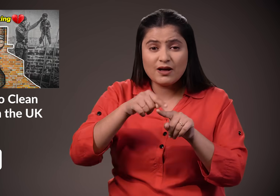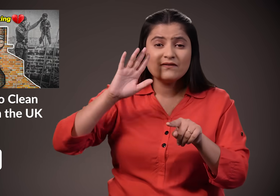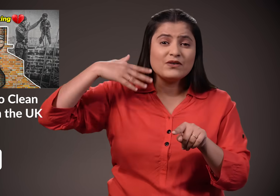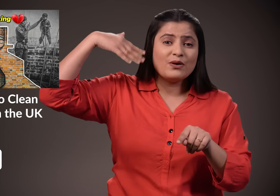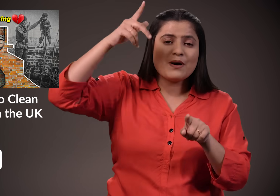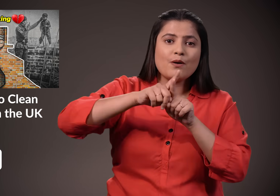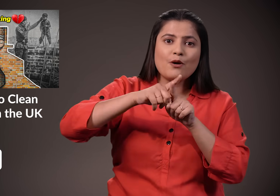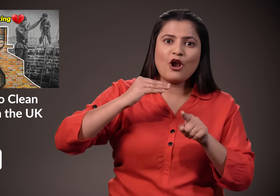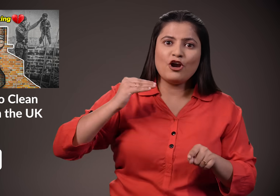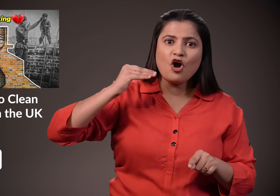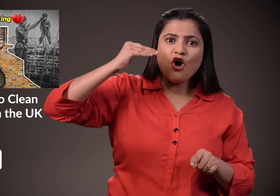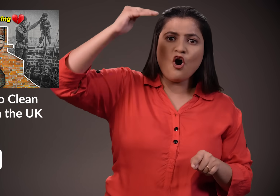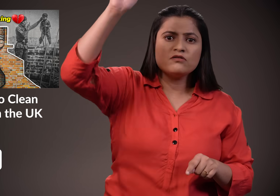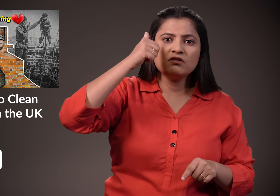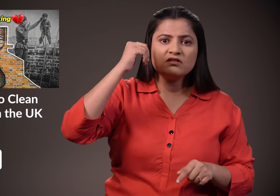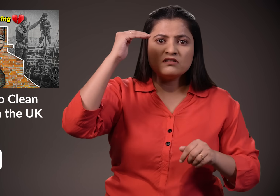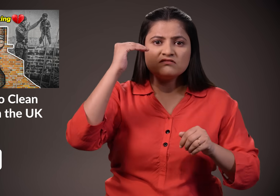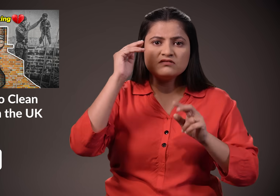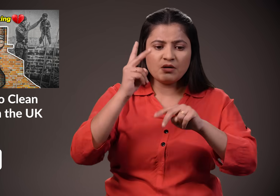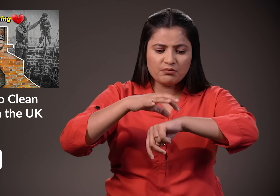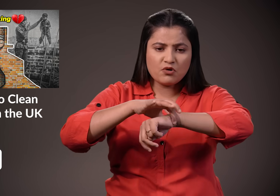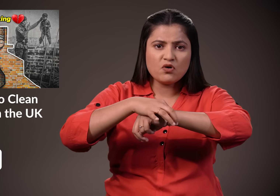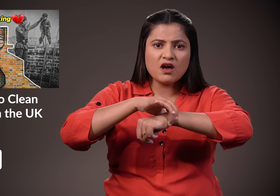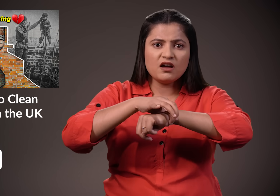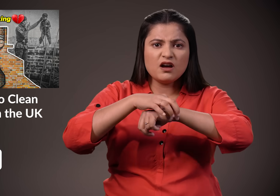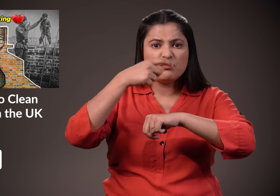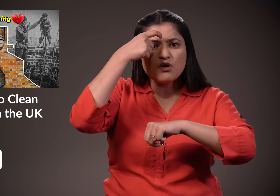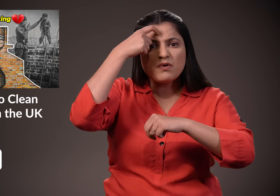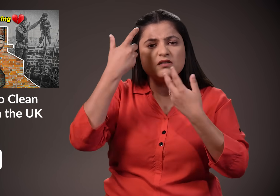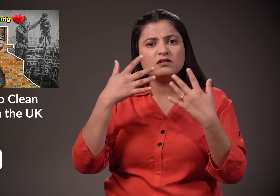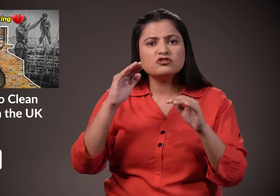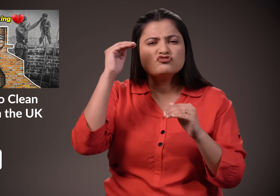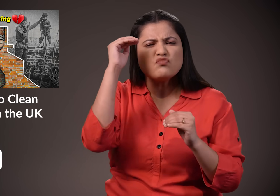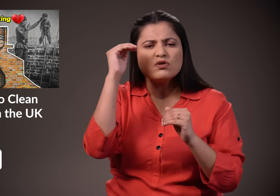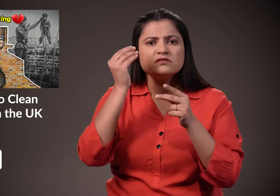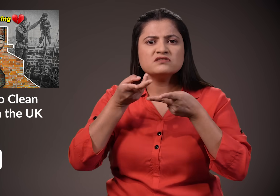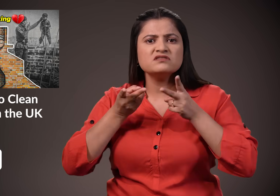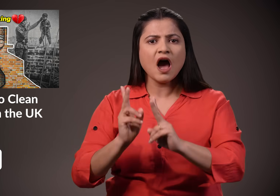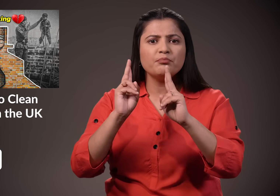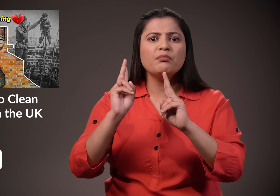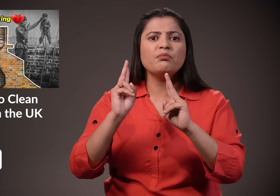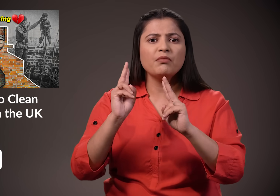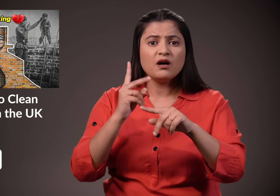They often became stunted in their growth as their bones were not fully developed.